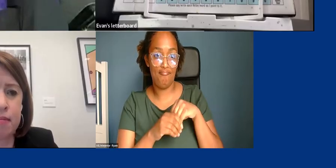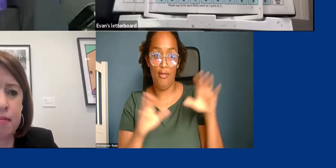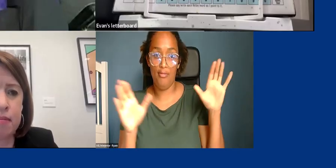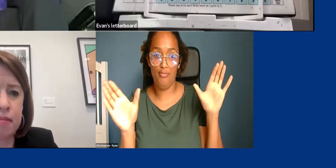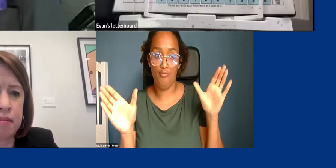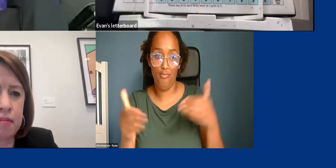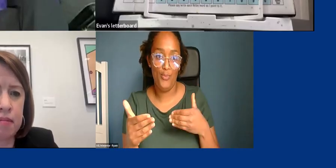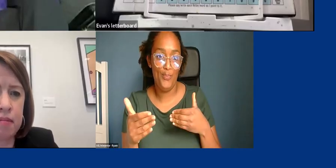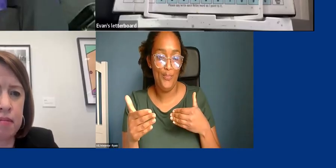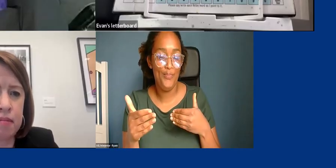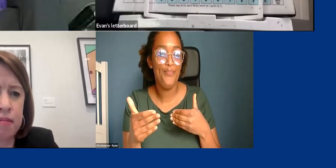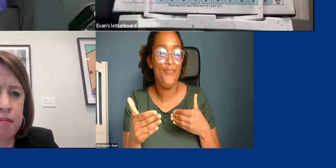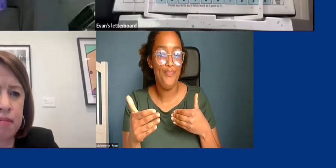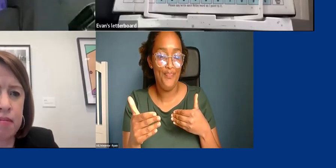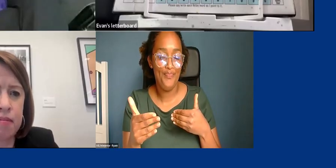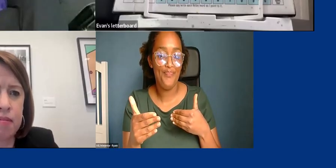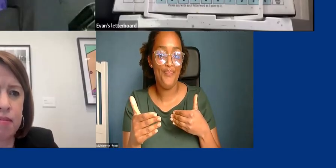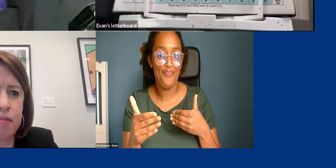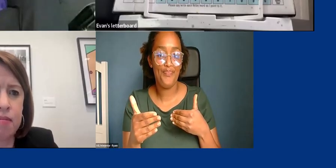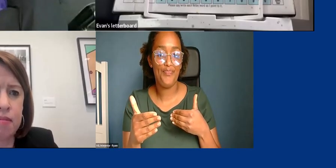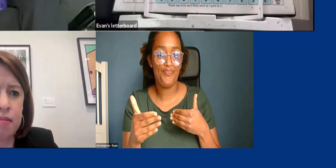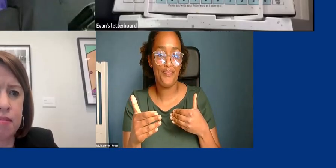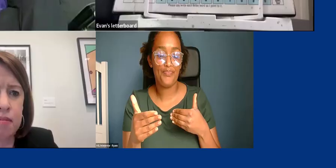S-I,